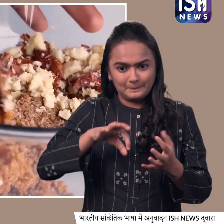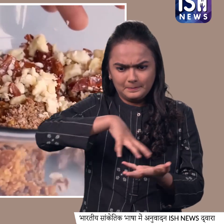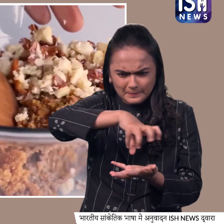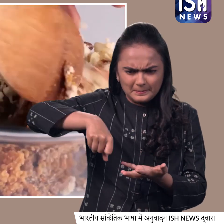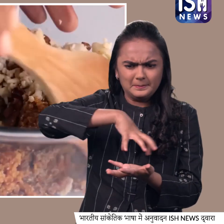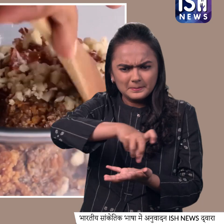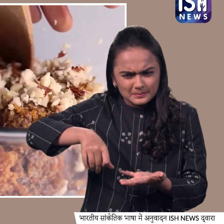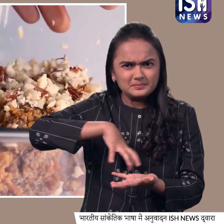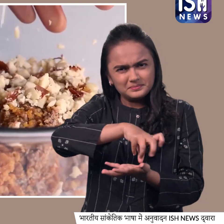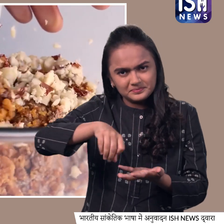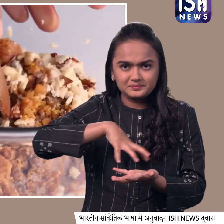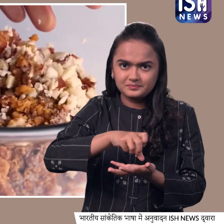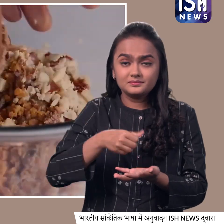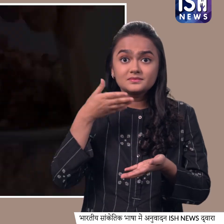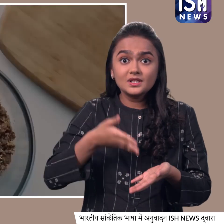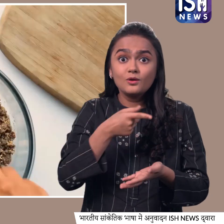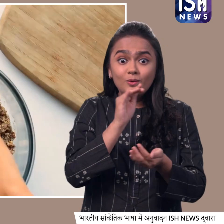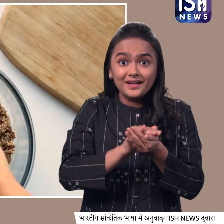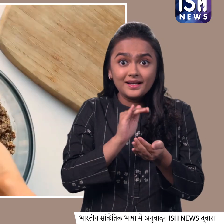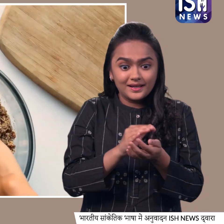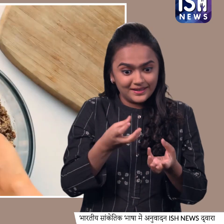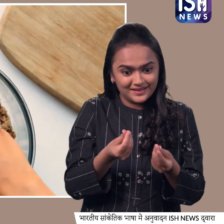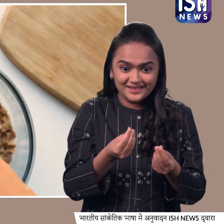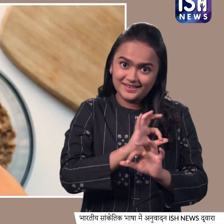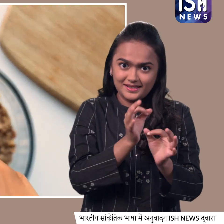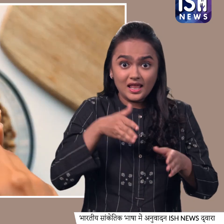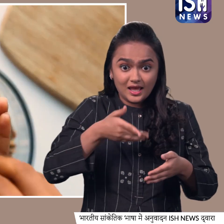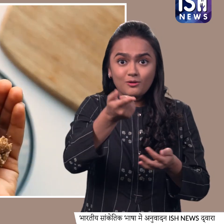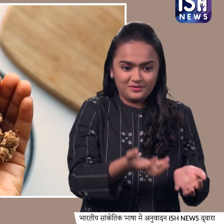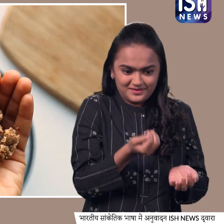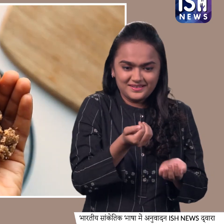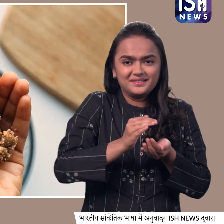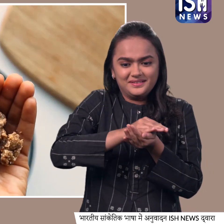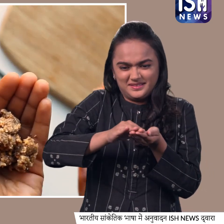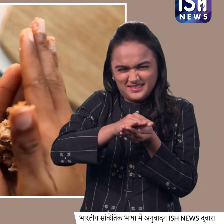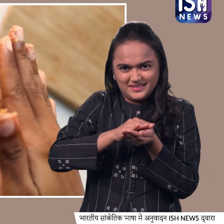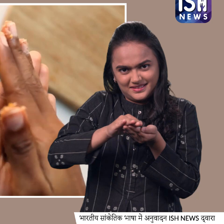Mix it all well. Now the ladoo batter is ready, we just need to shape it.